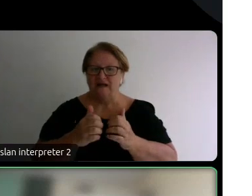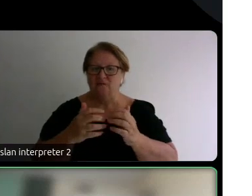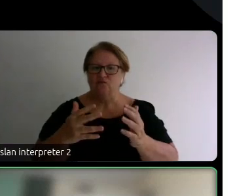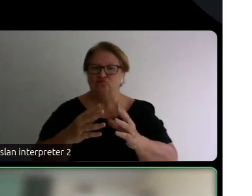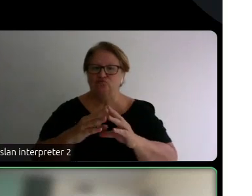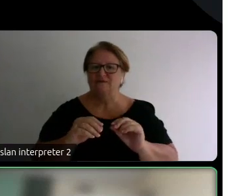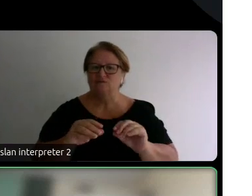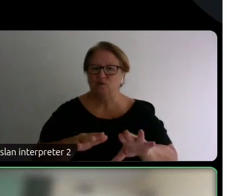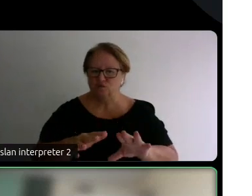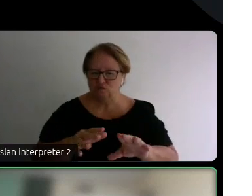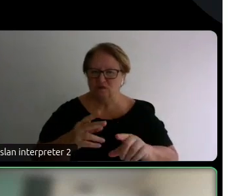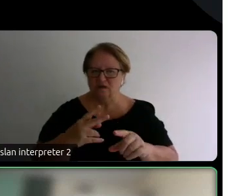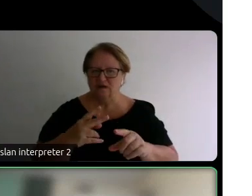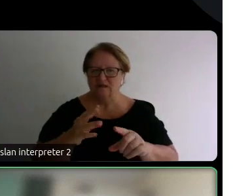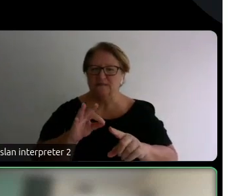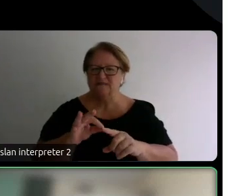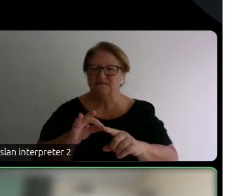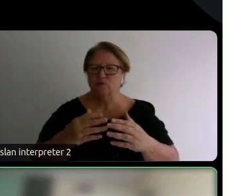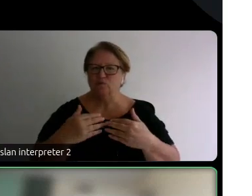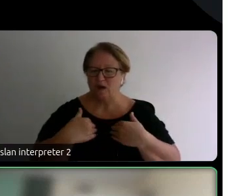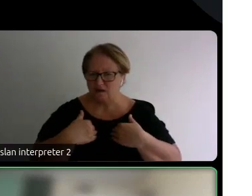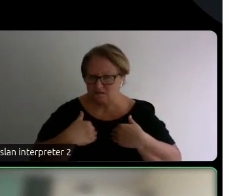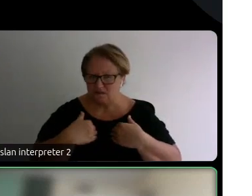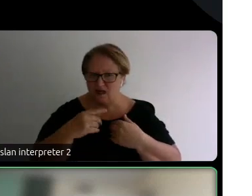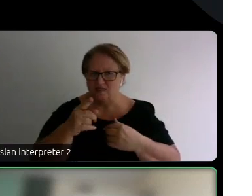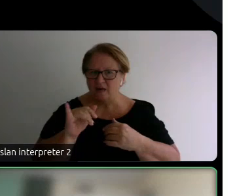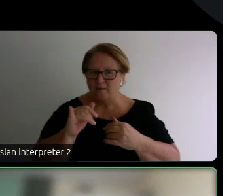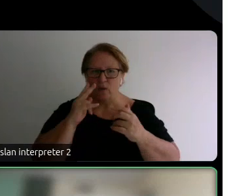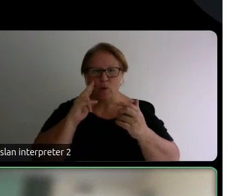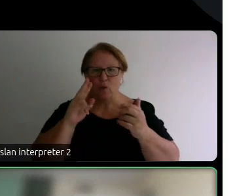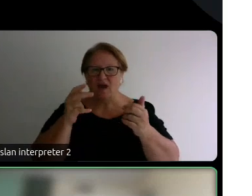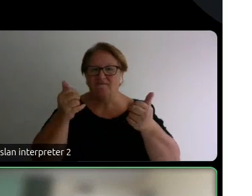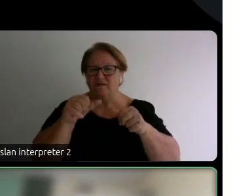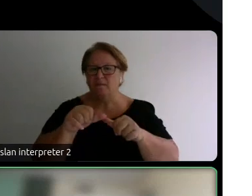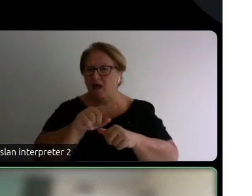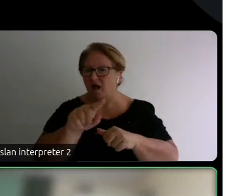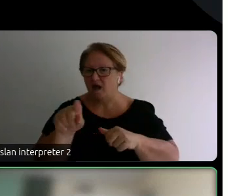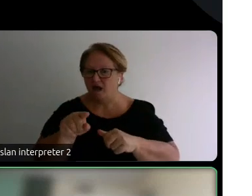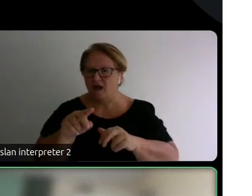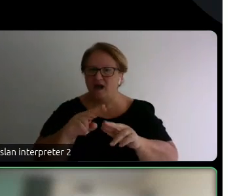to us and this one might look familiar to many of you. It's our fact sheet about need help to sort